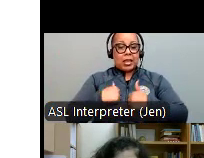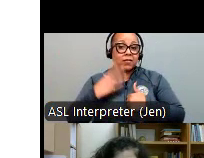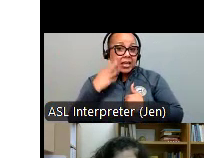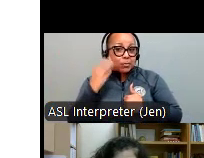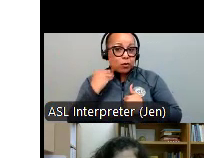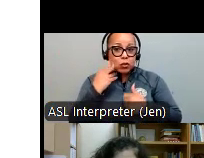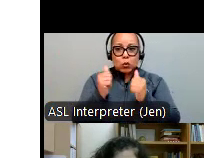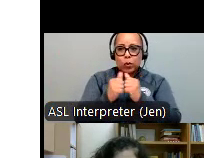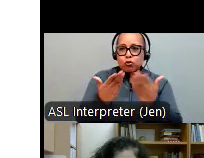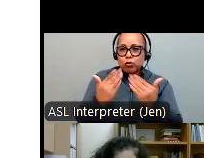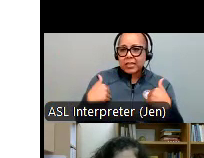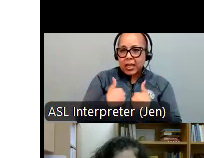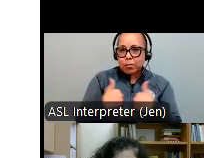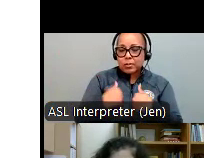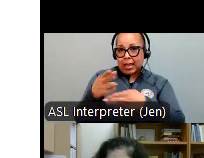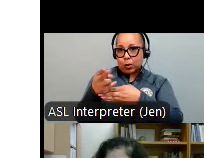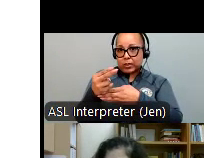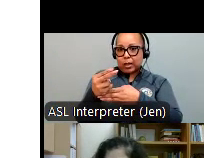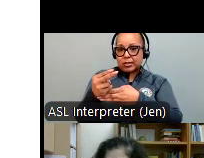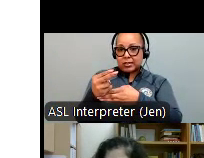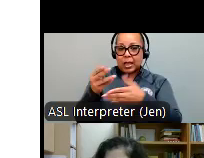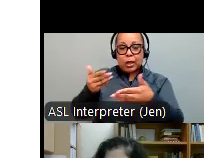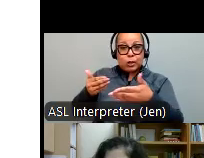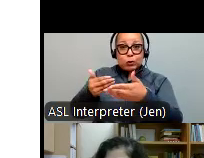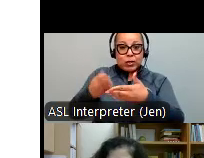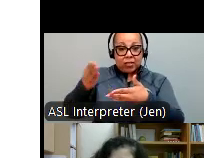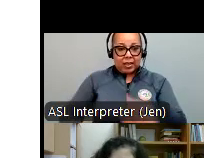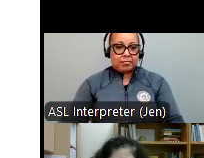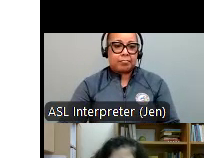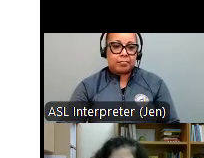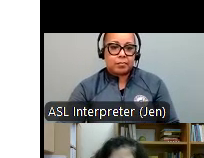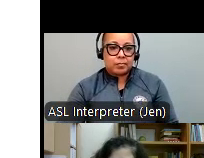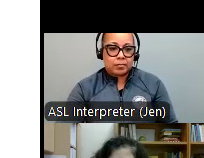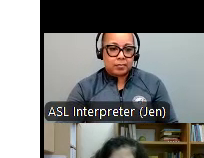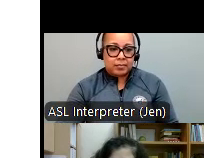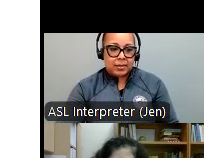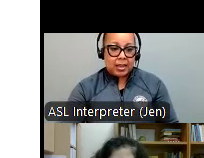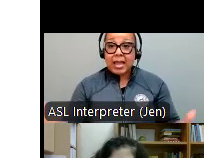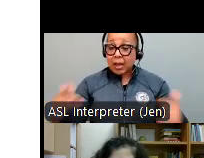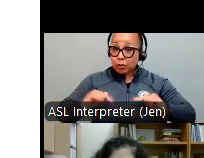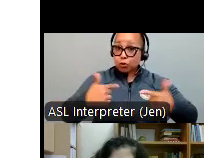with service animals at hotels towards the end. And now I'll turn this over to Clare.